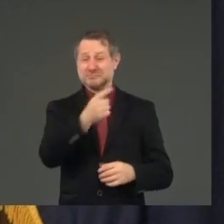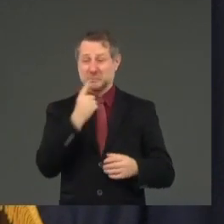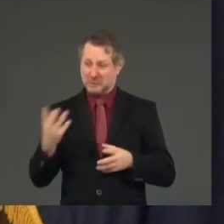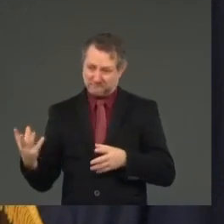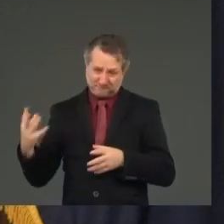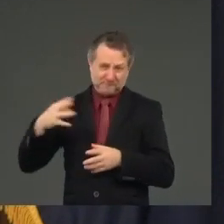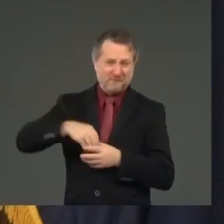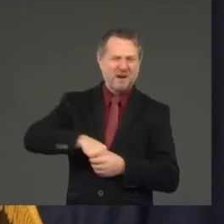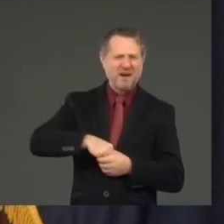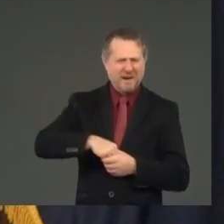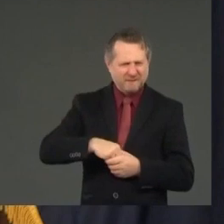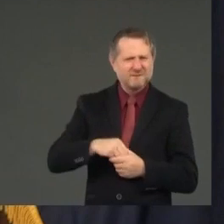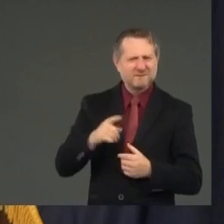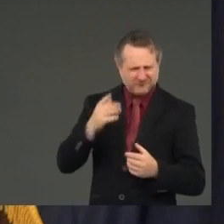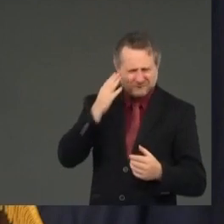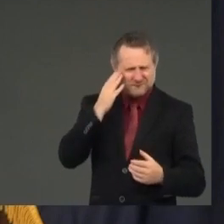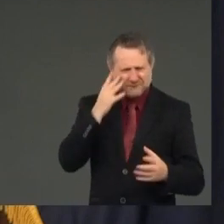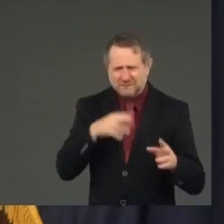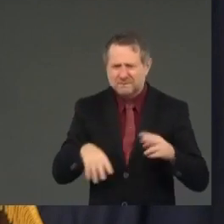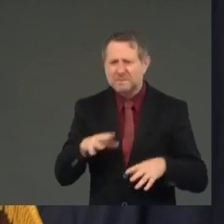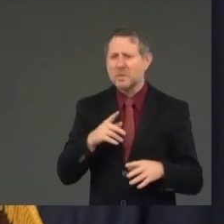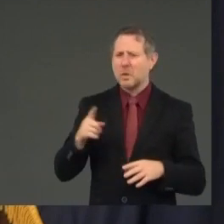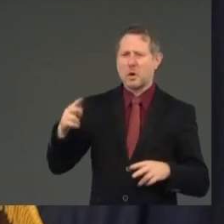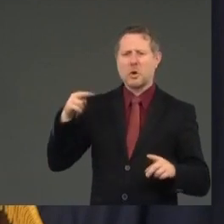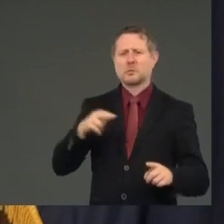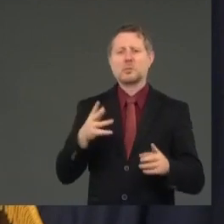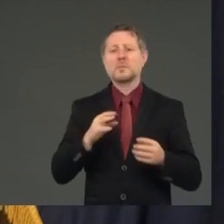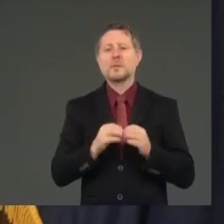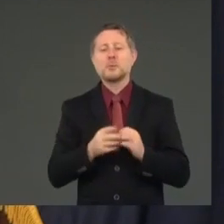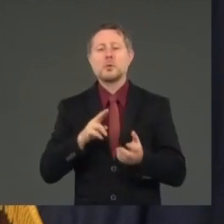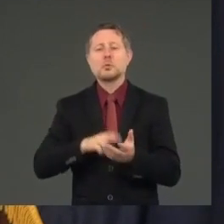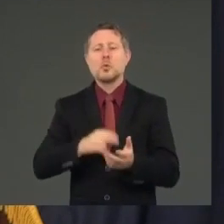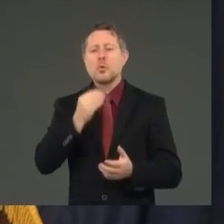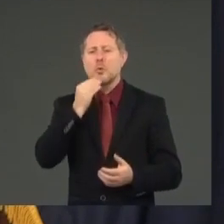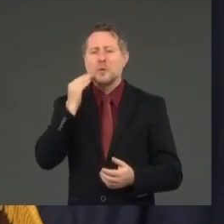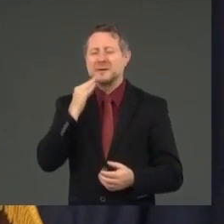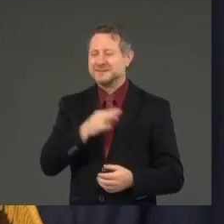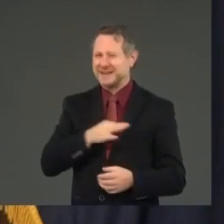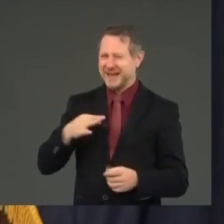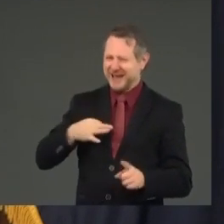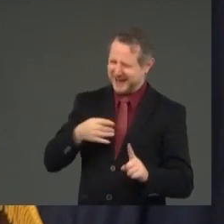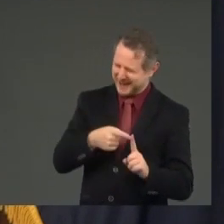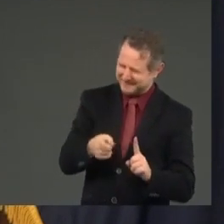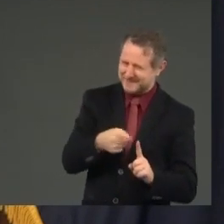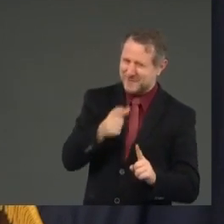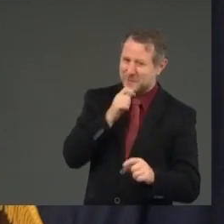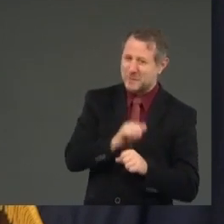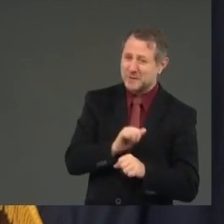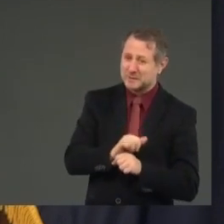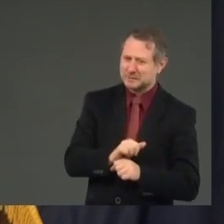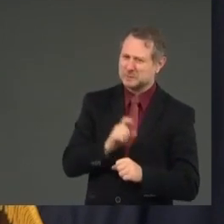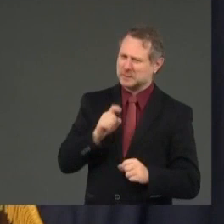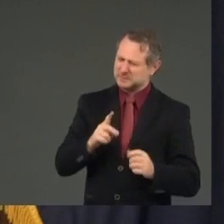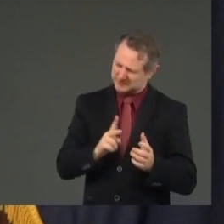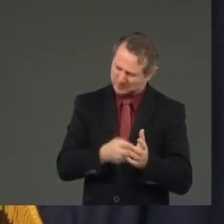TESTS, AND THAT NUMBER. THE EXPERTS ARE -- HAVE POINTED TO THIS, SOMETHING THAT WE